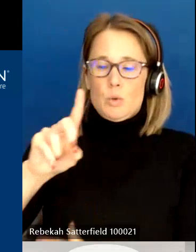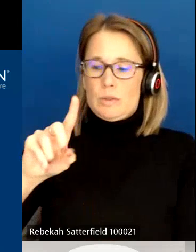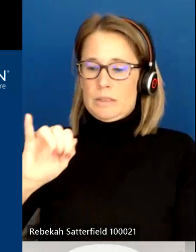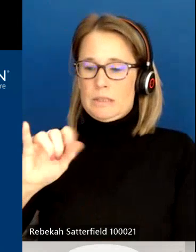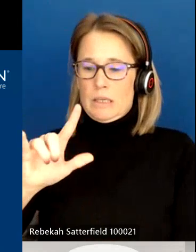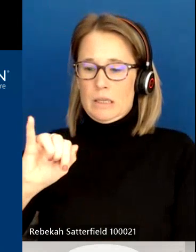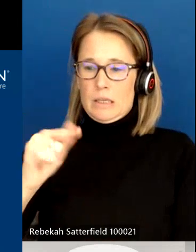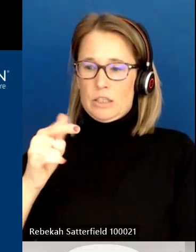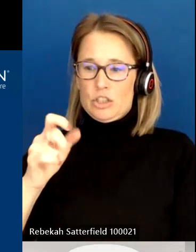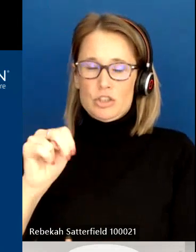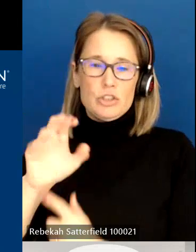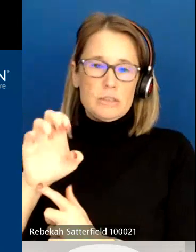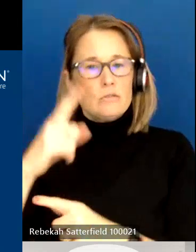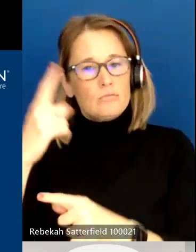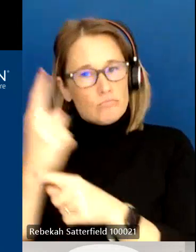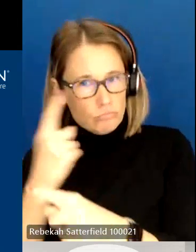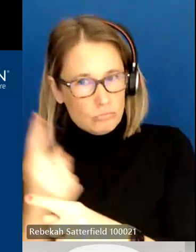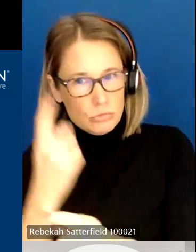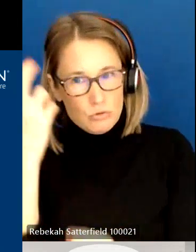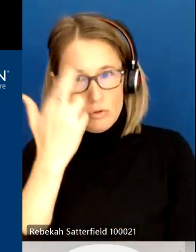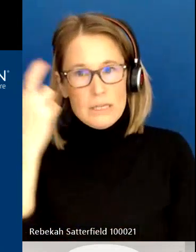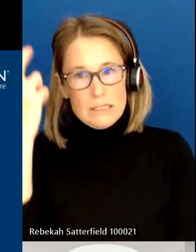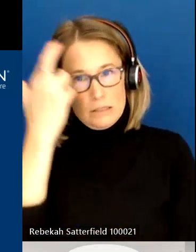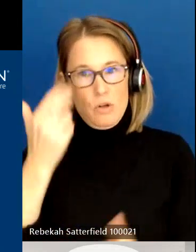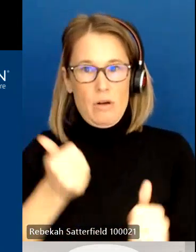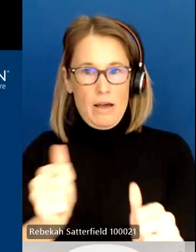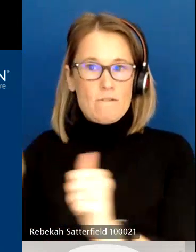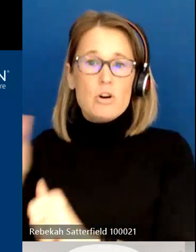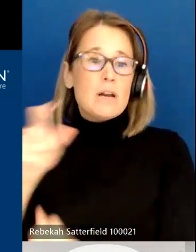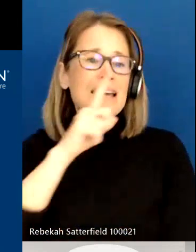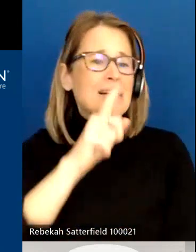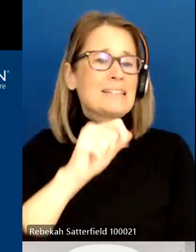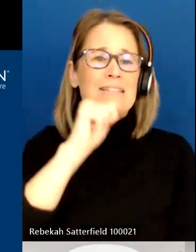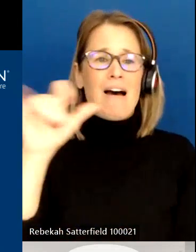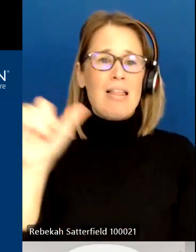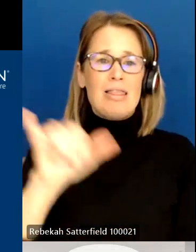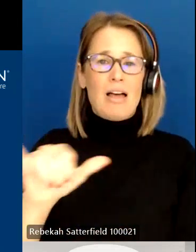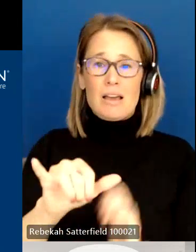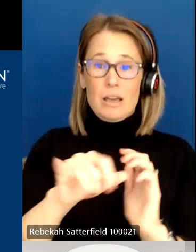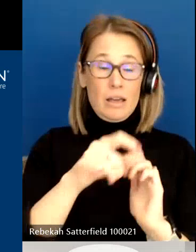standard to identify and mitigate risk so it's not as though identifying risk and mitigating